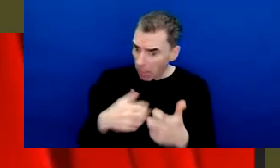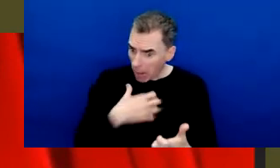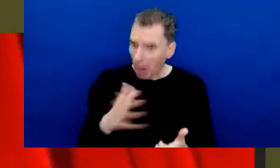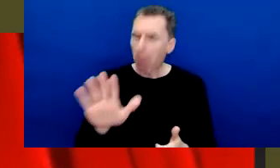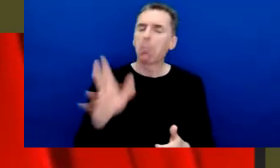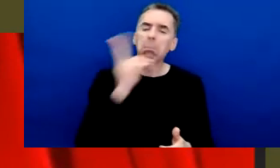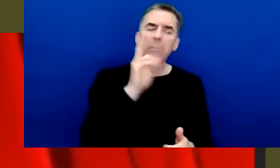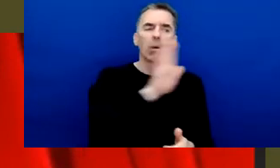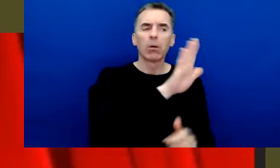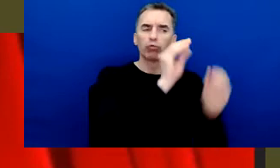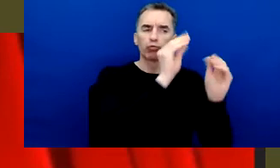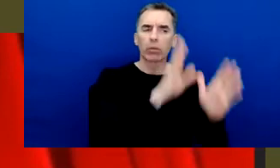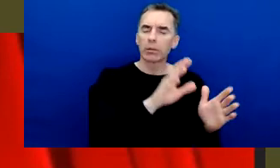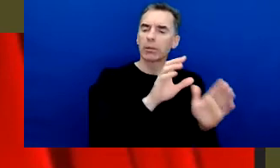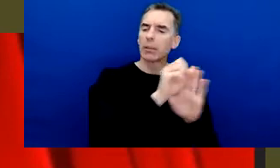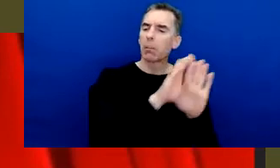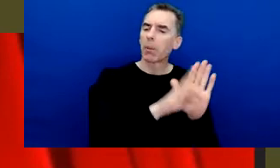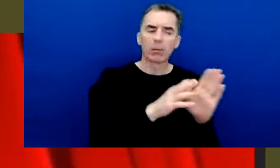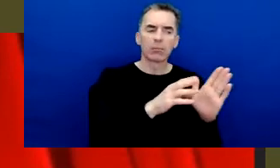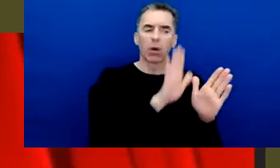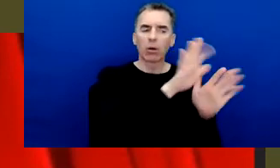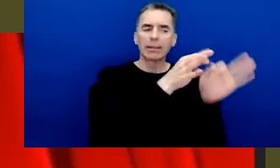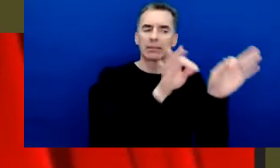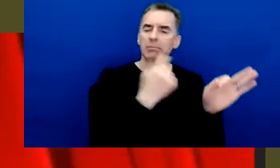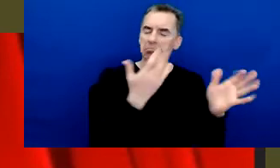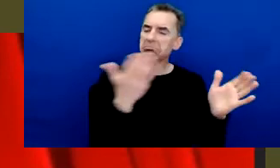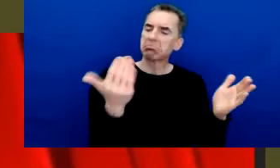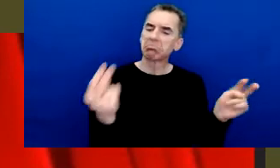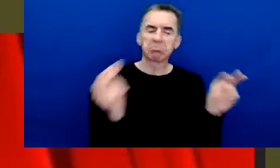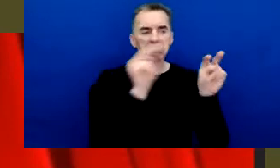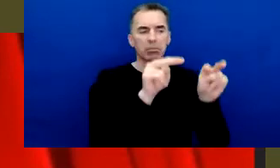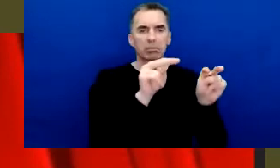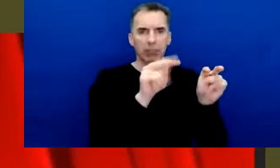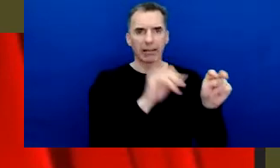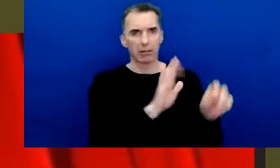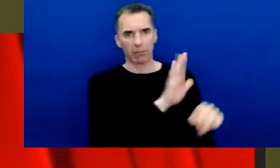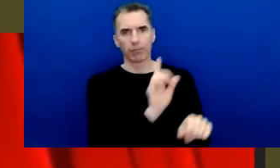and look at what the statement says. And when we were asked to consider